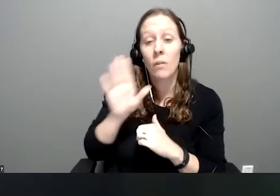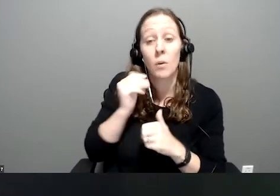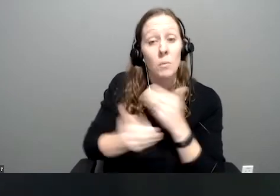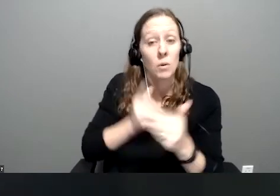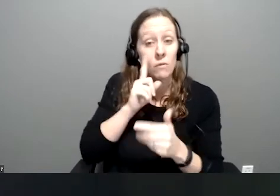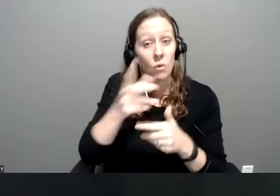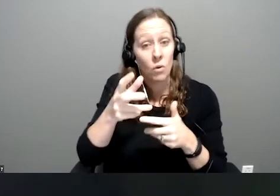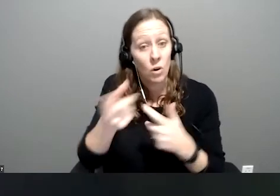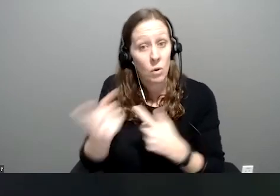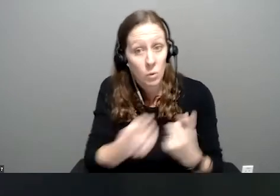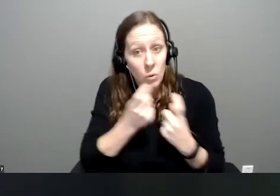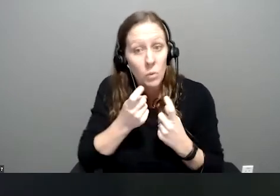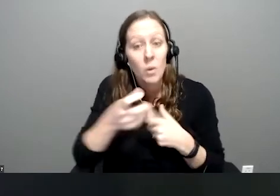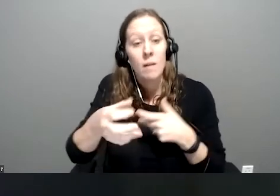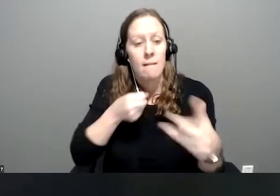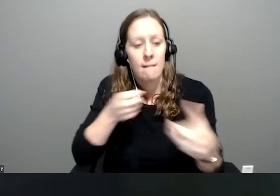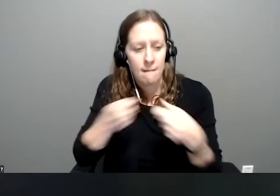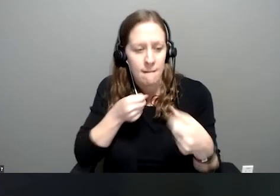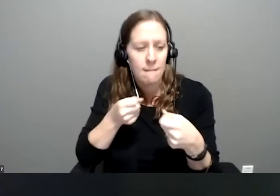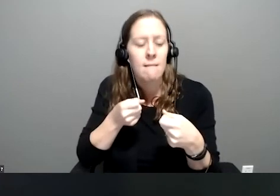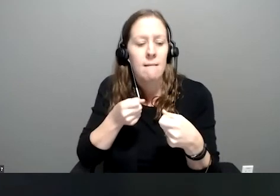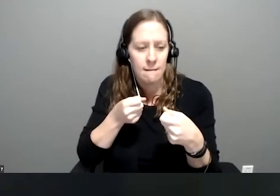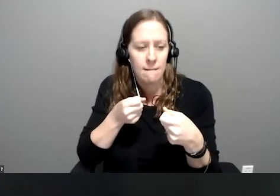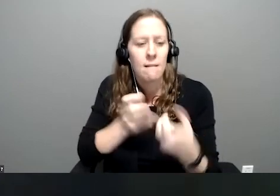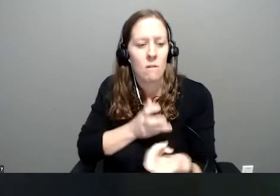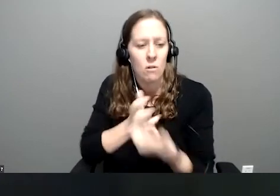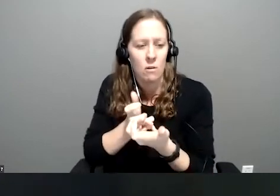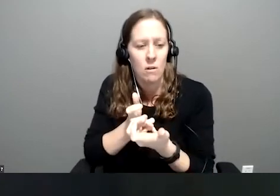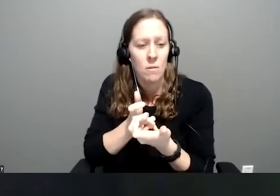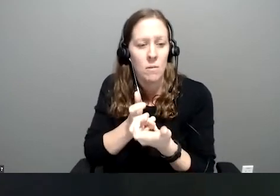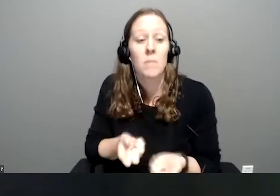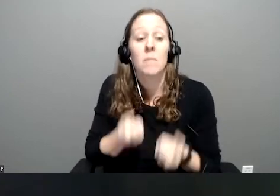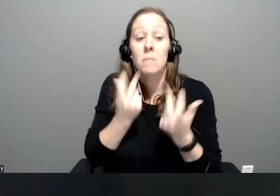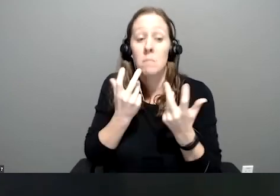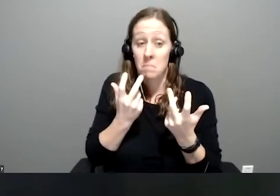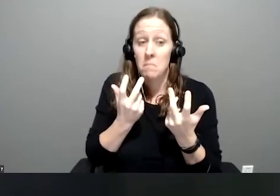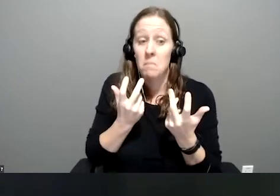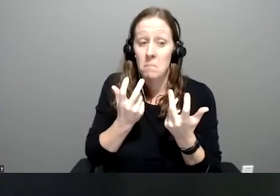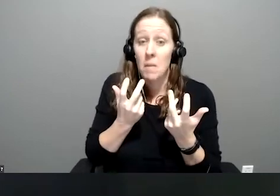processes. Many participants expressed interest in having more of the training workshops